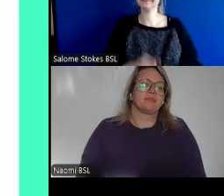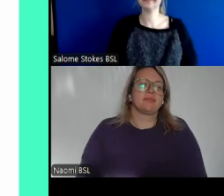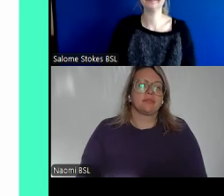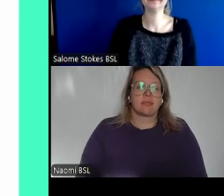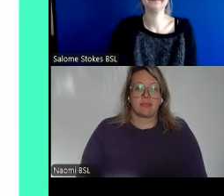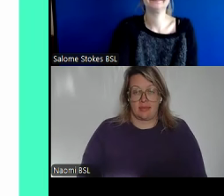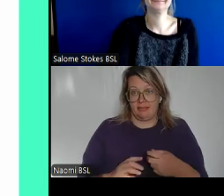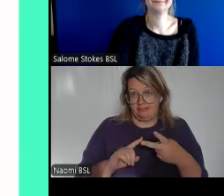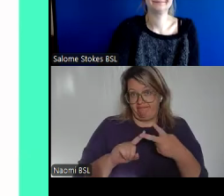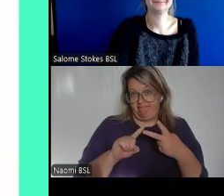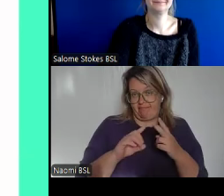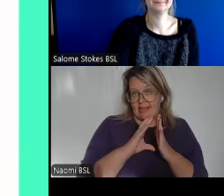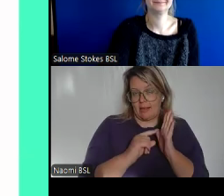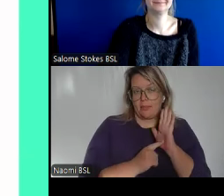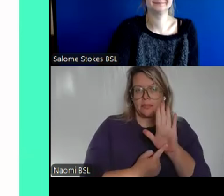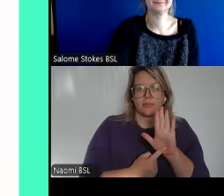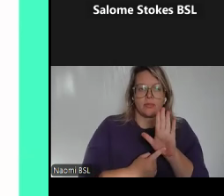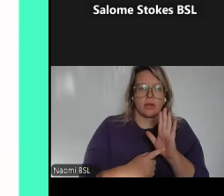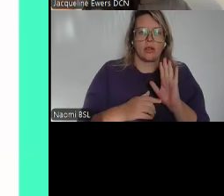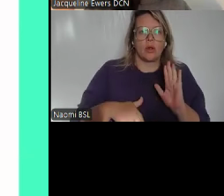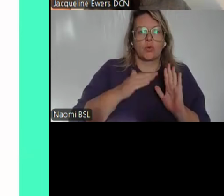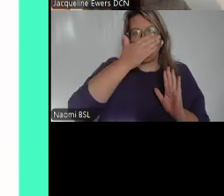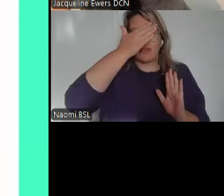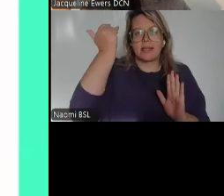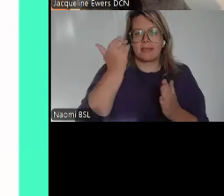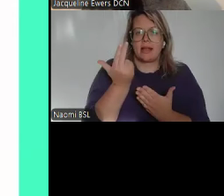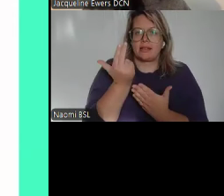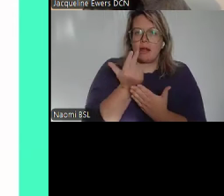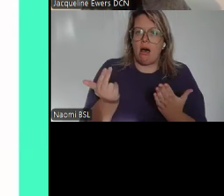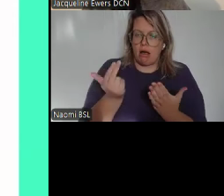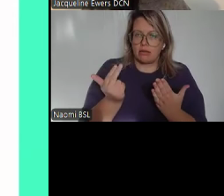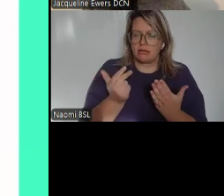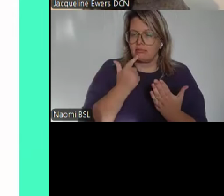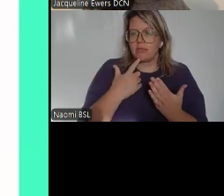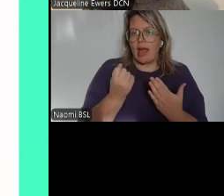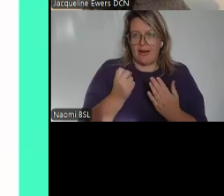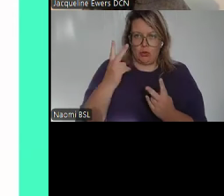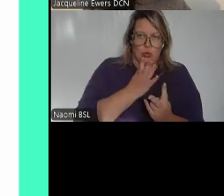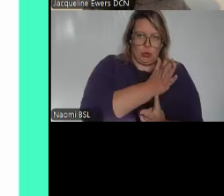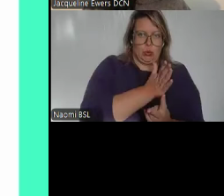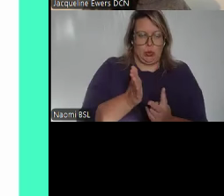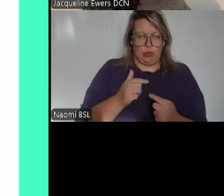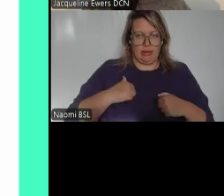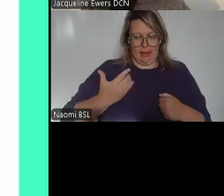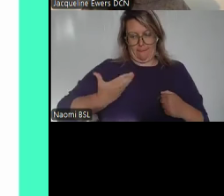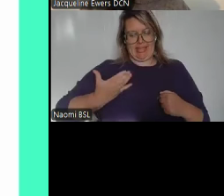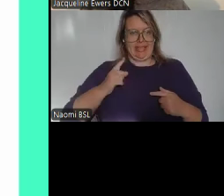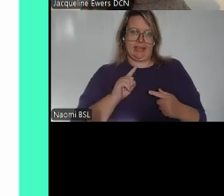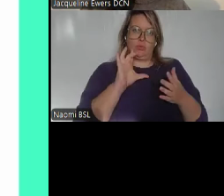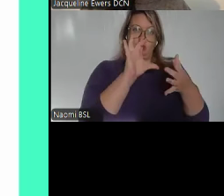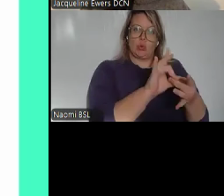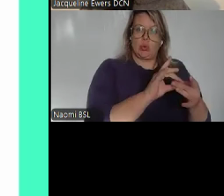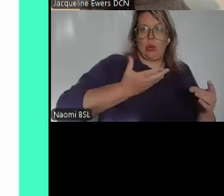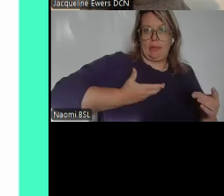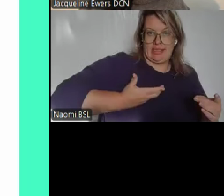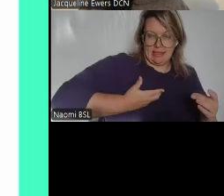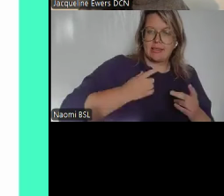that we've got a business-to-business audience as well as an arts attendees.